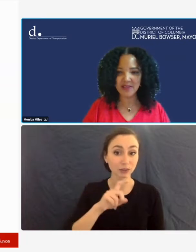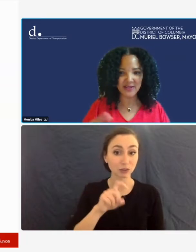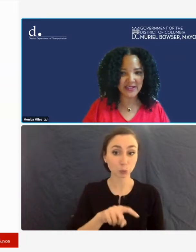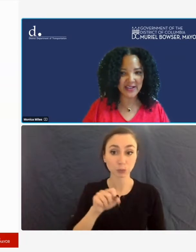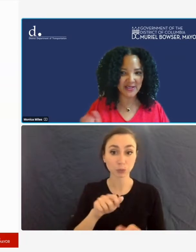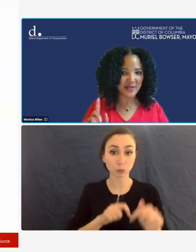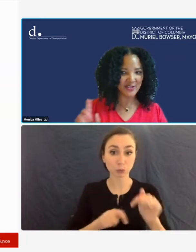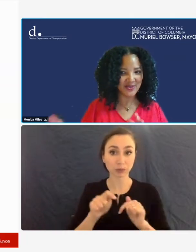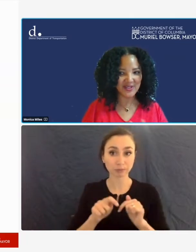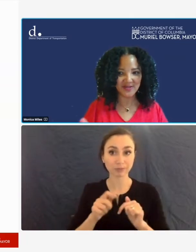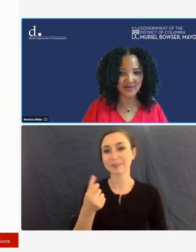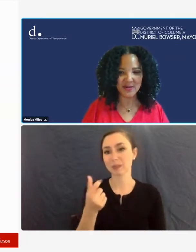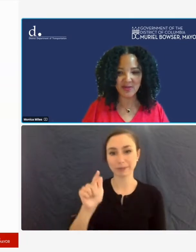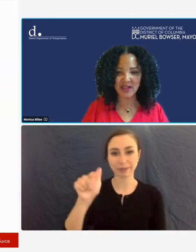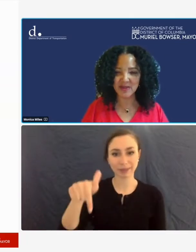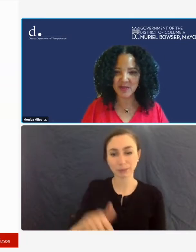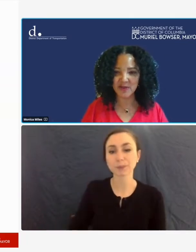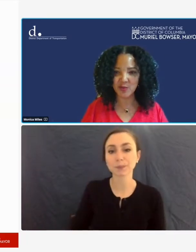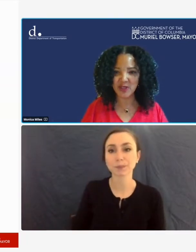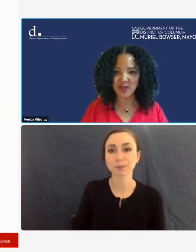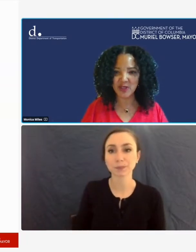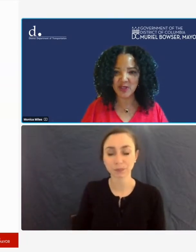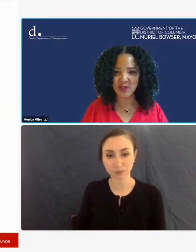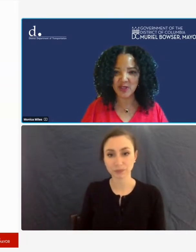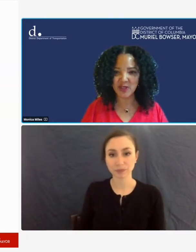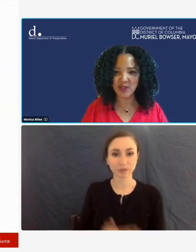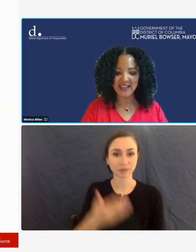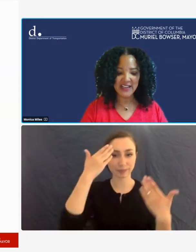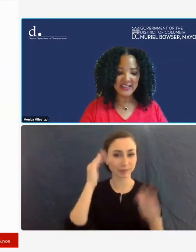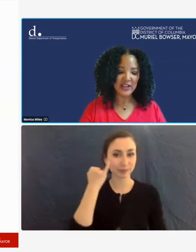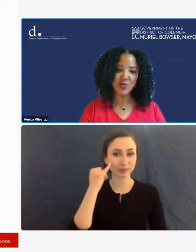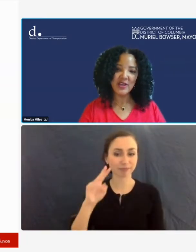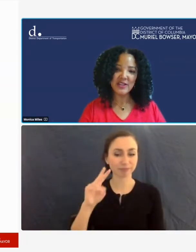later because i'm not sure um if the second question is so we're going to